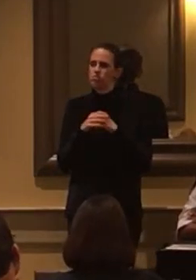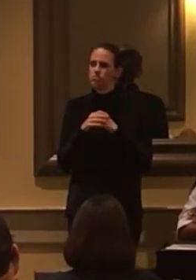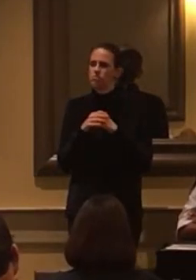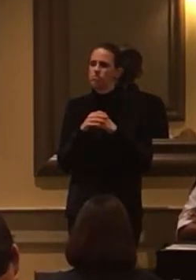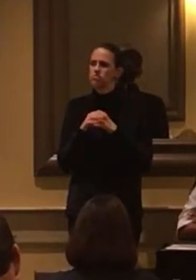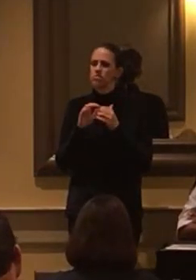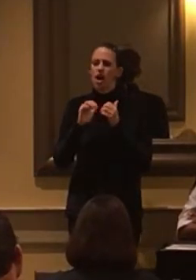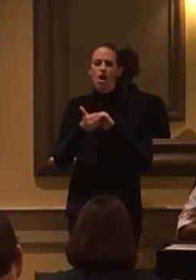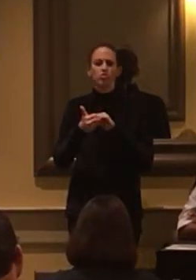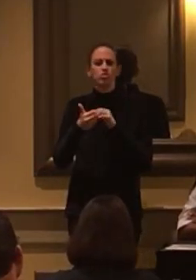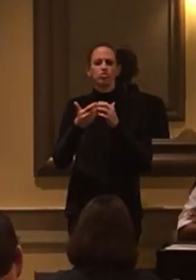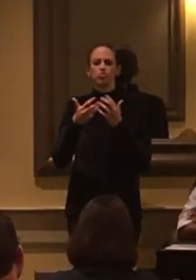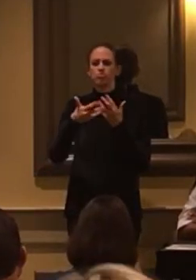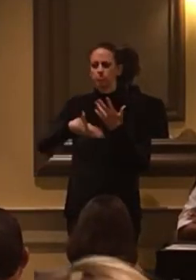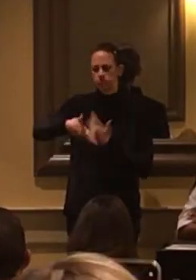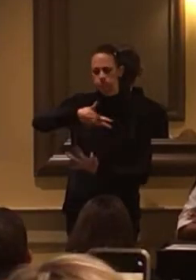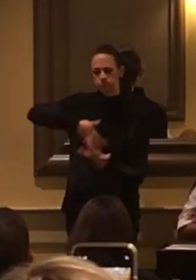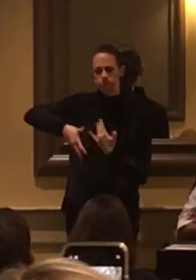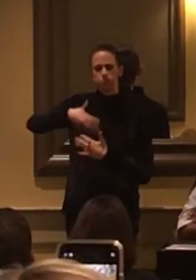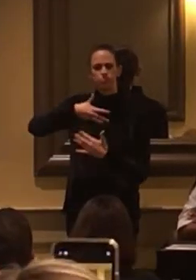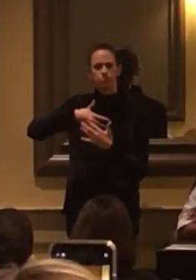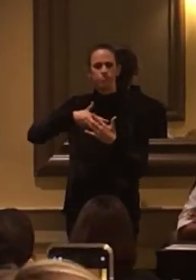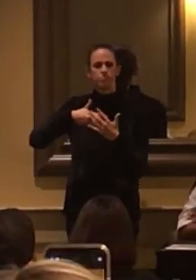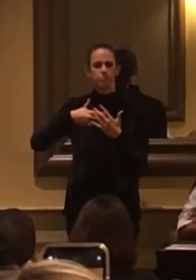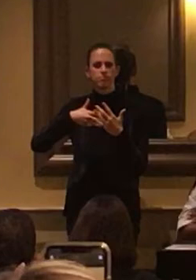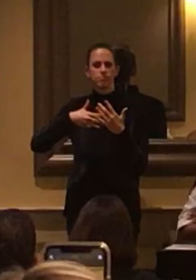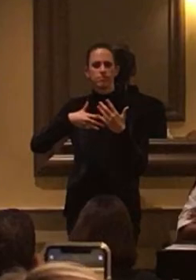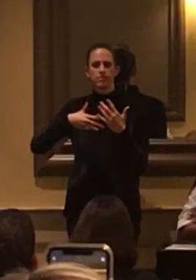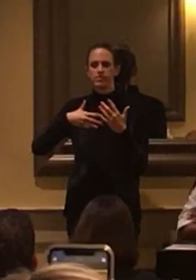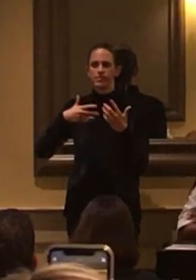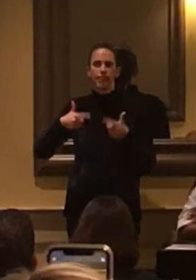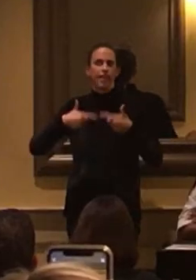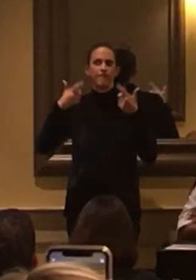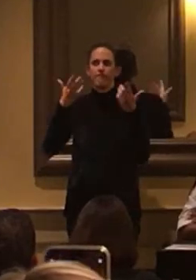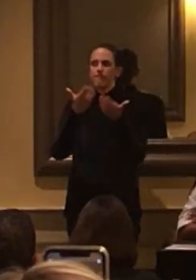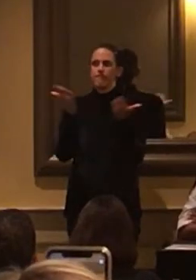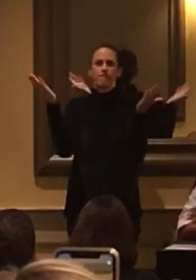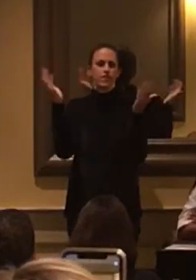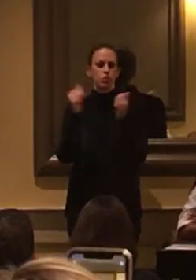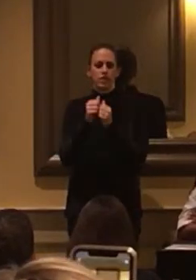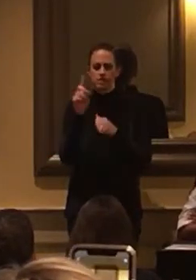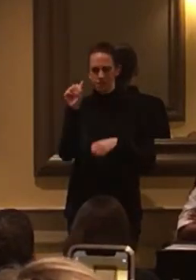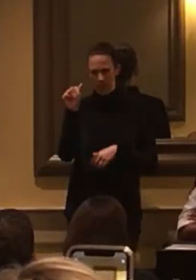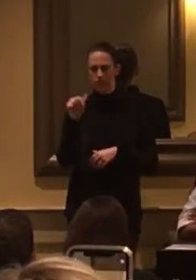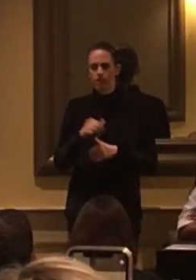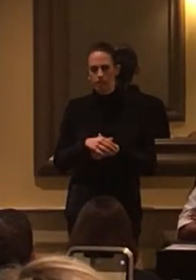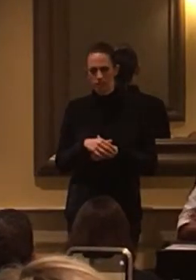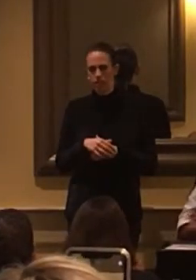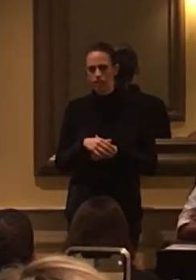how to fit into society with your disability. They really teach me a lot,